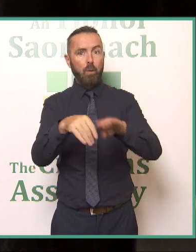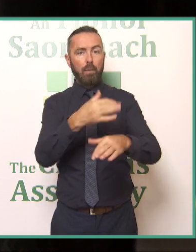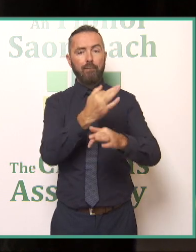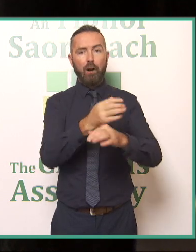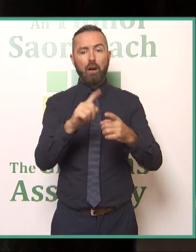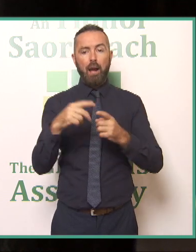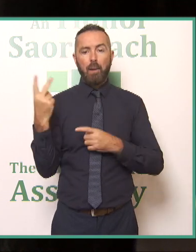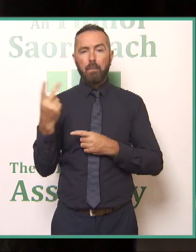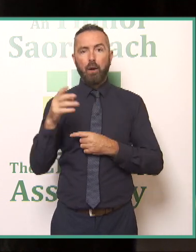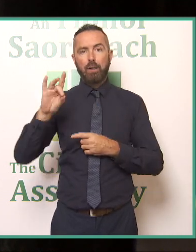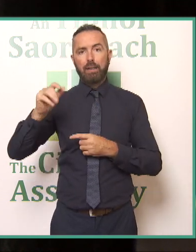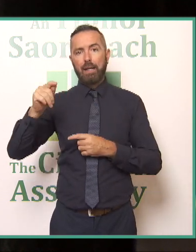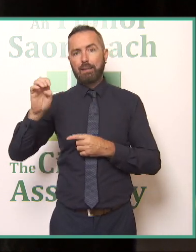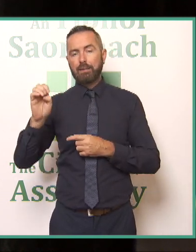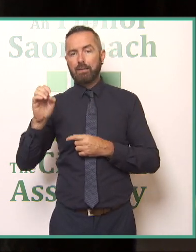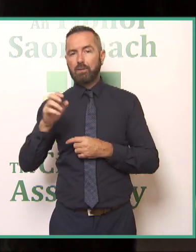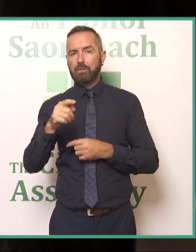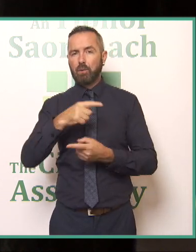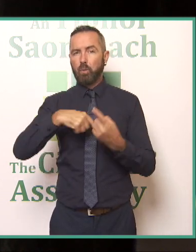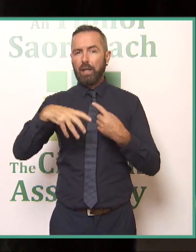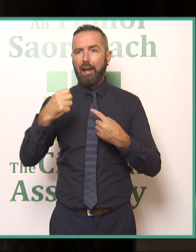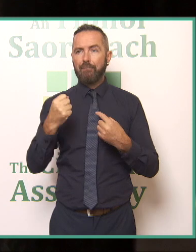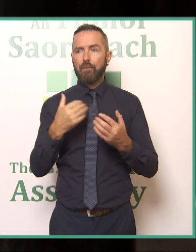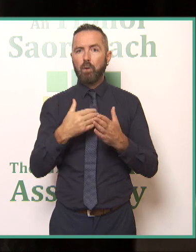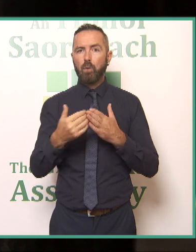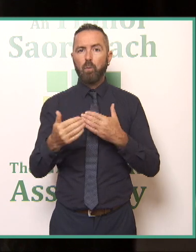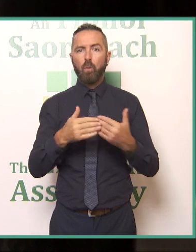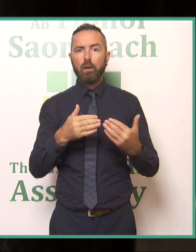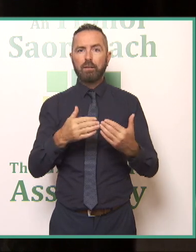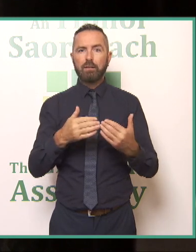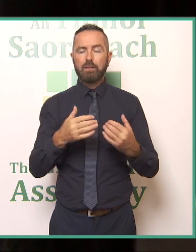partner Kate so we've actually called people who called maybe an intensive type dairy farm